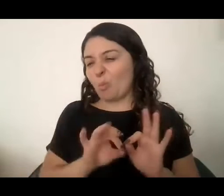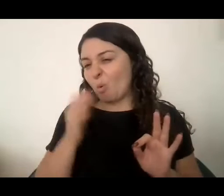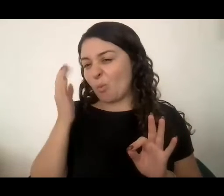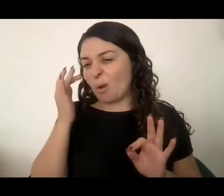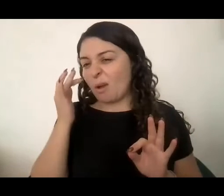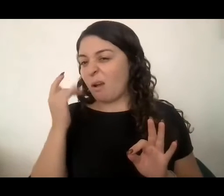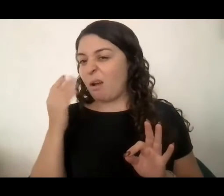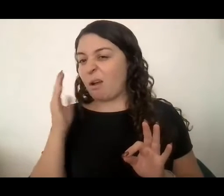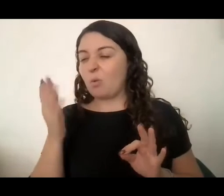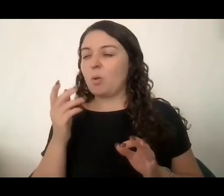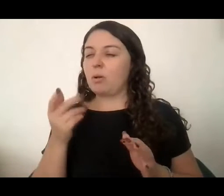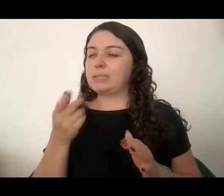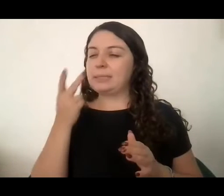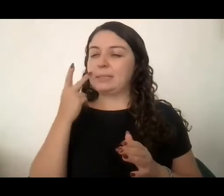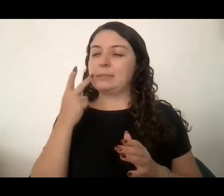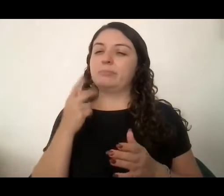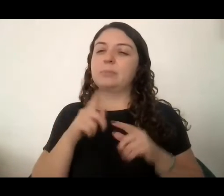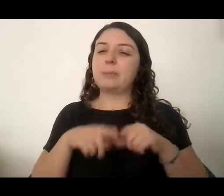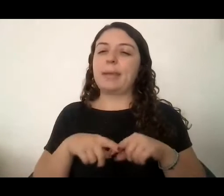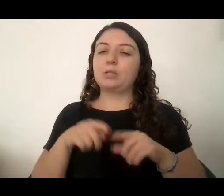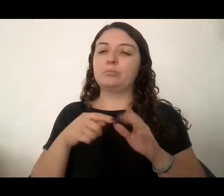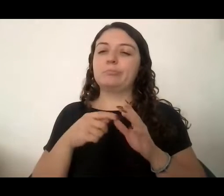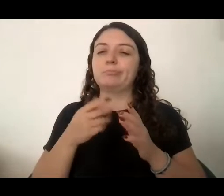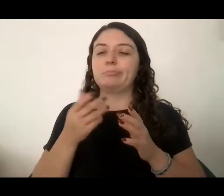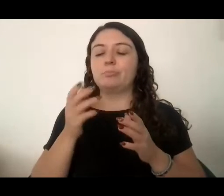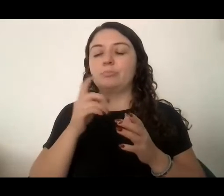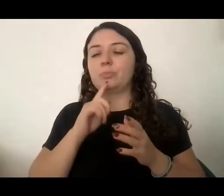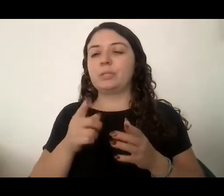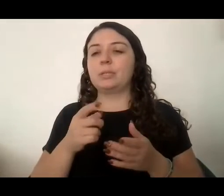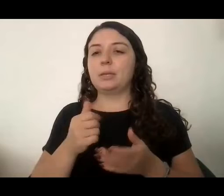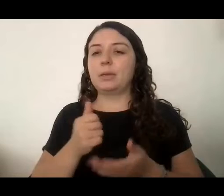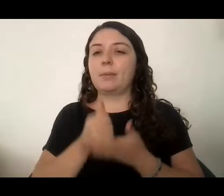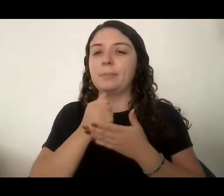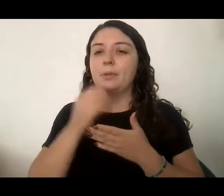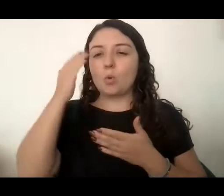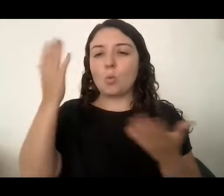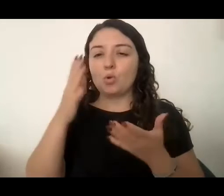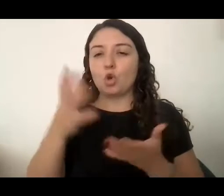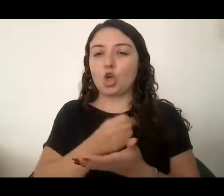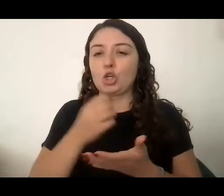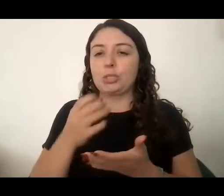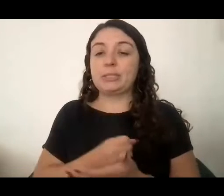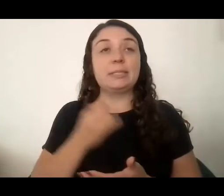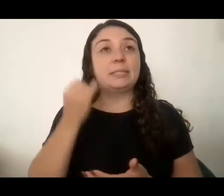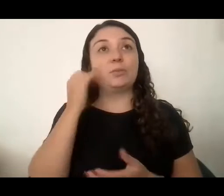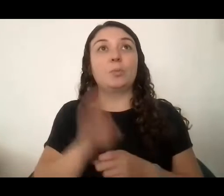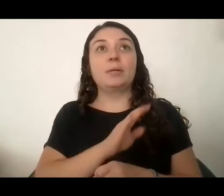as it relates to your earnings. You know, so if I am if I am going into business with my spouse,